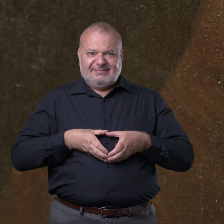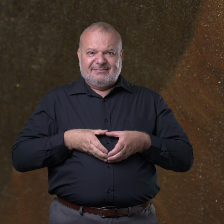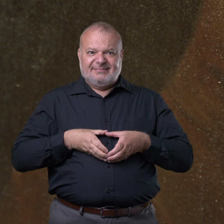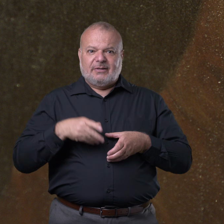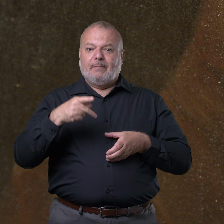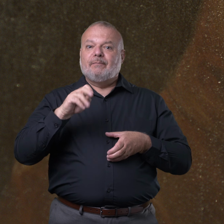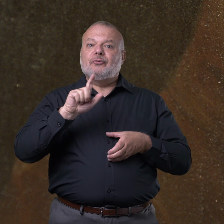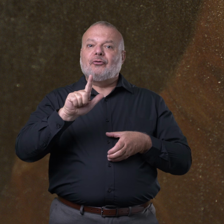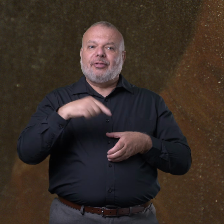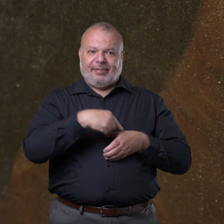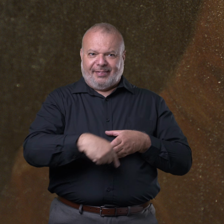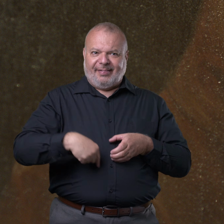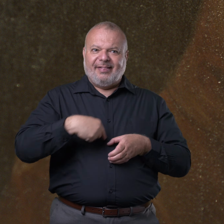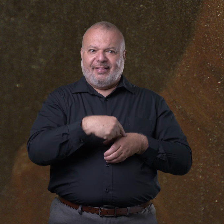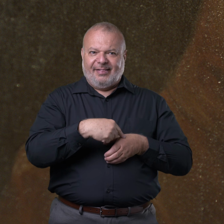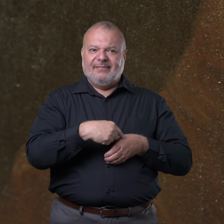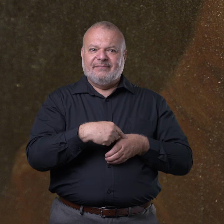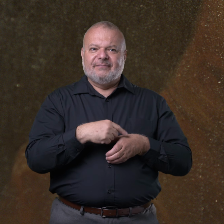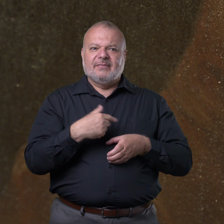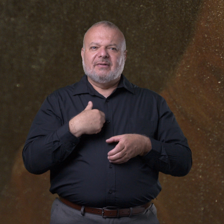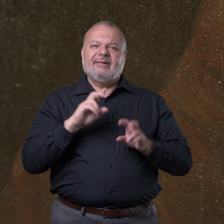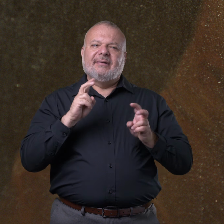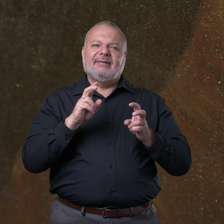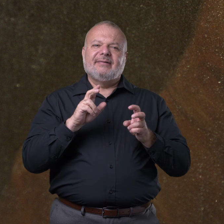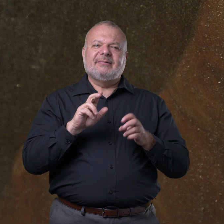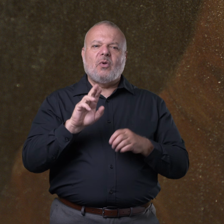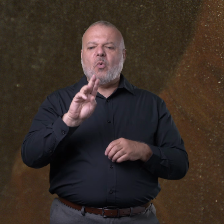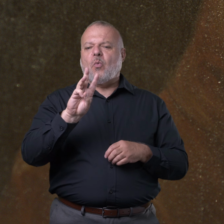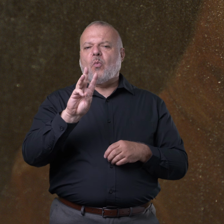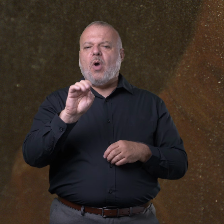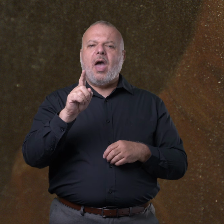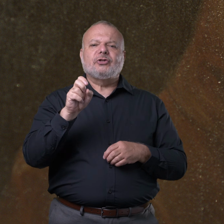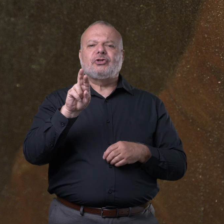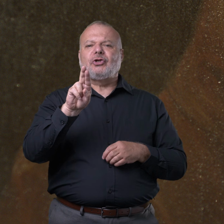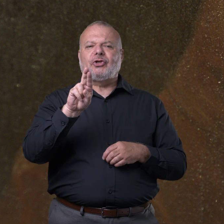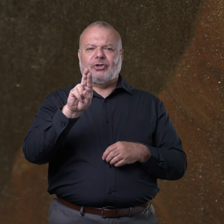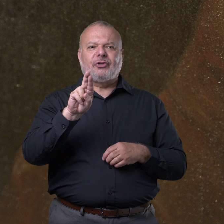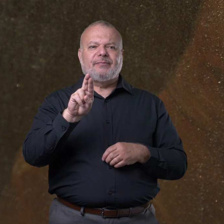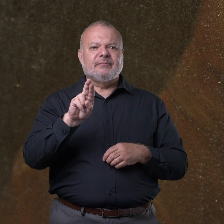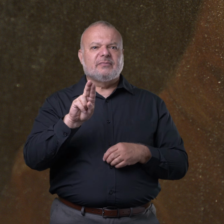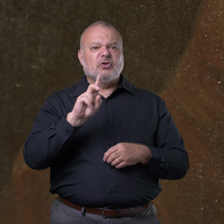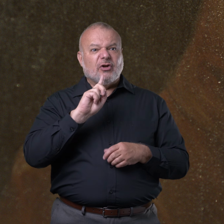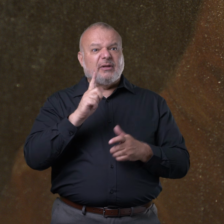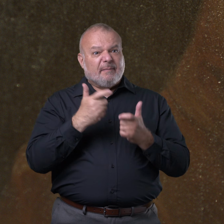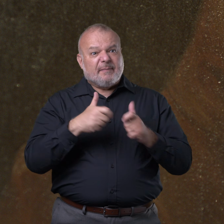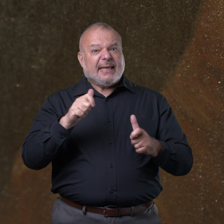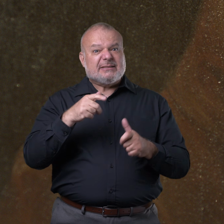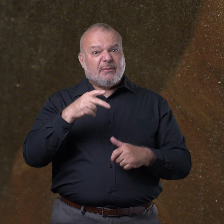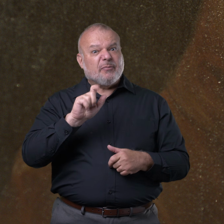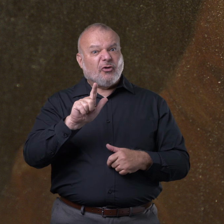hangs a quite large square diamond in a gold setting and from that hangs, " La peregrina, The Wanderer"